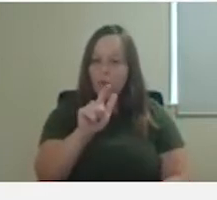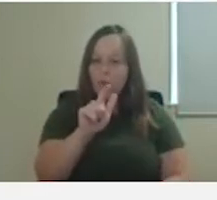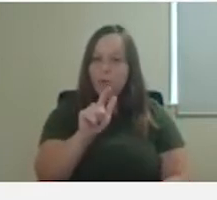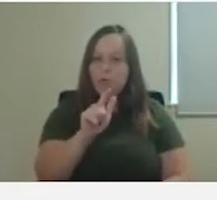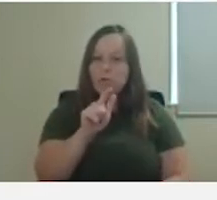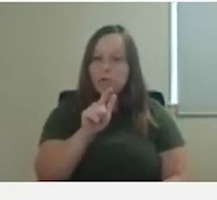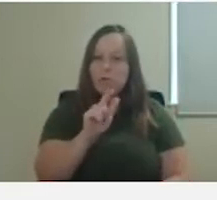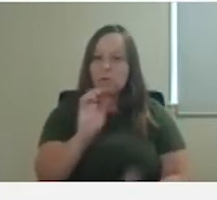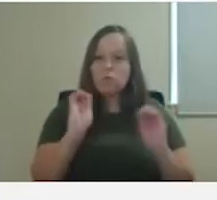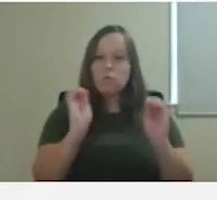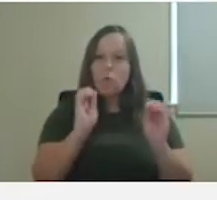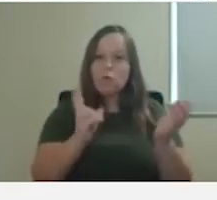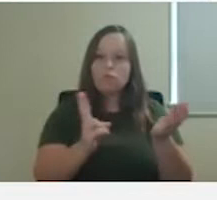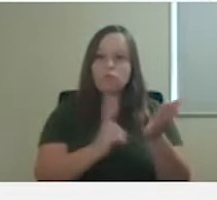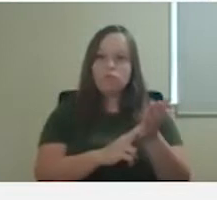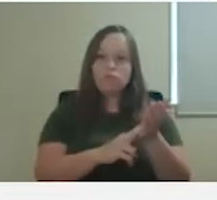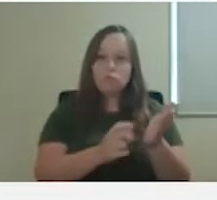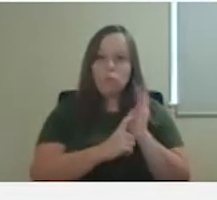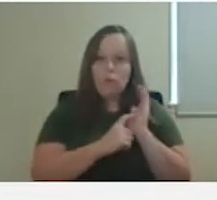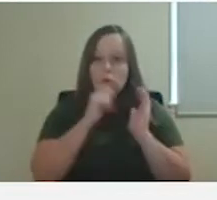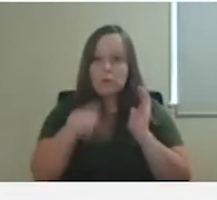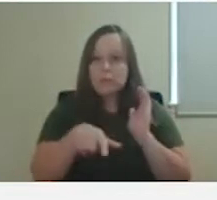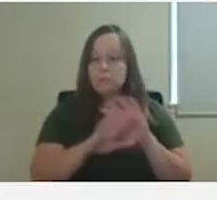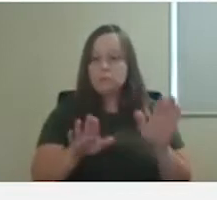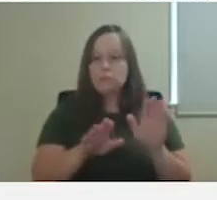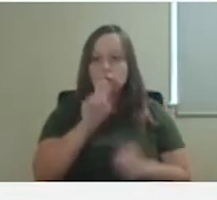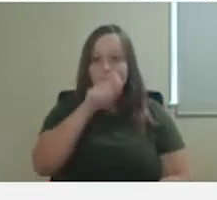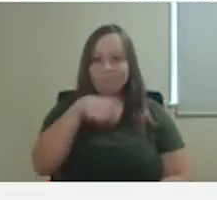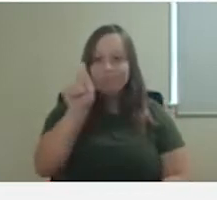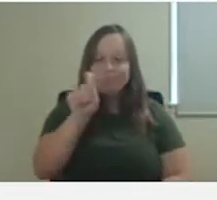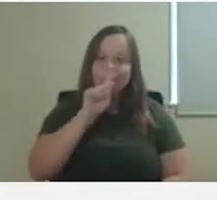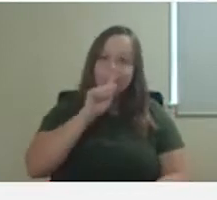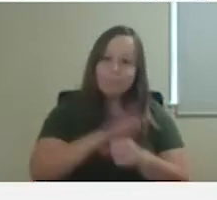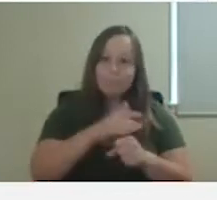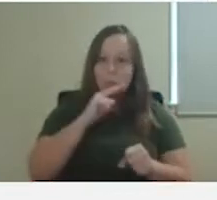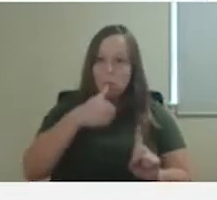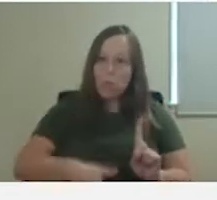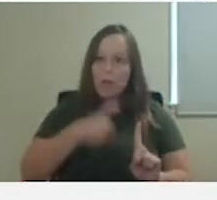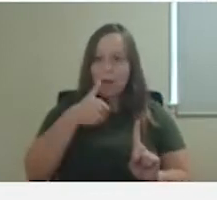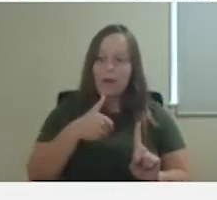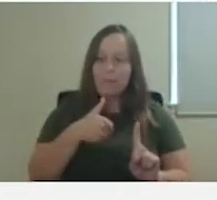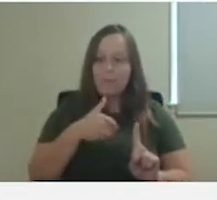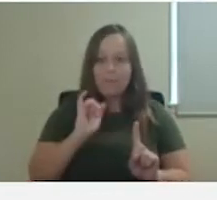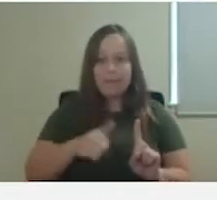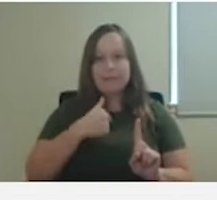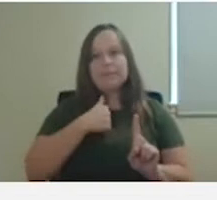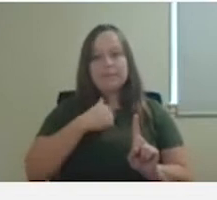there's no signature required. You check a box confirming that you are who you say that you are, and they use the information